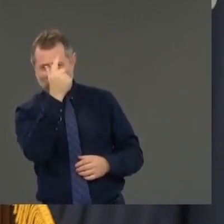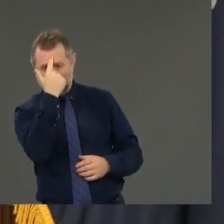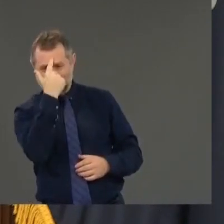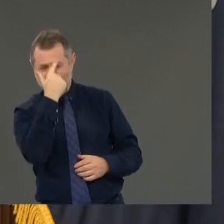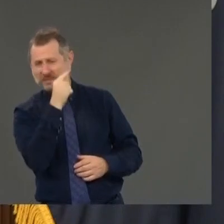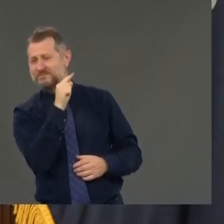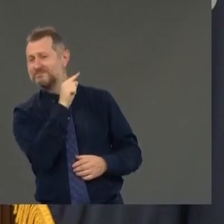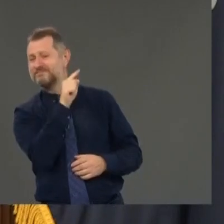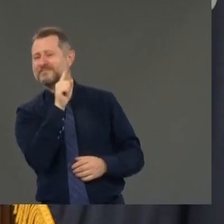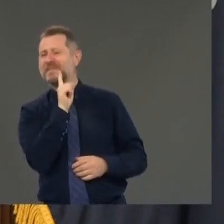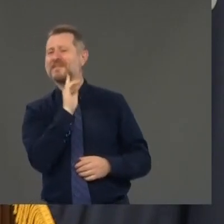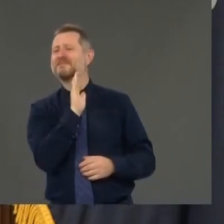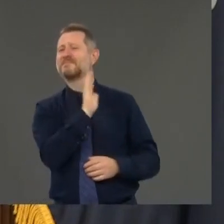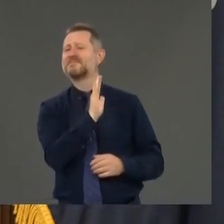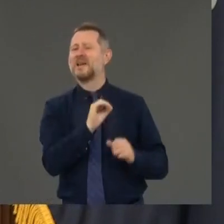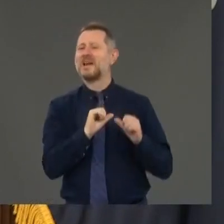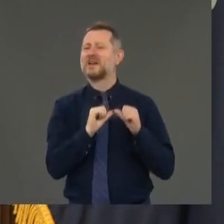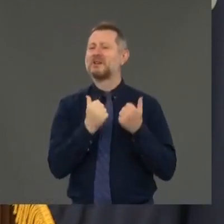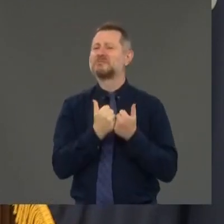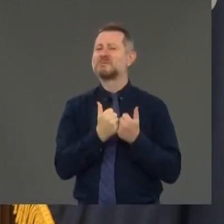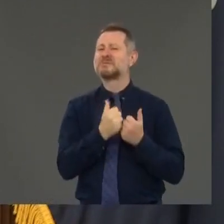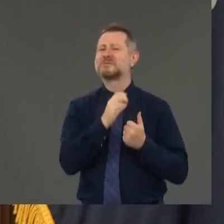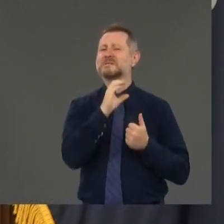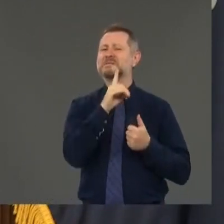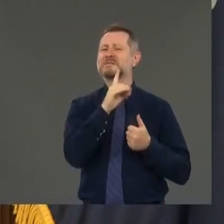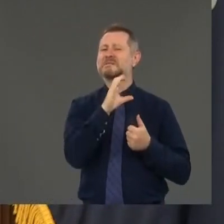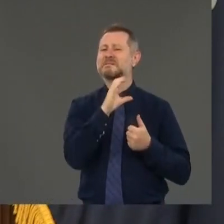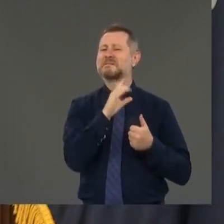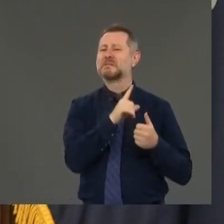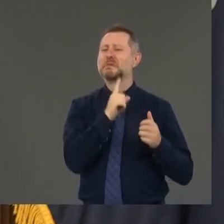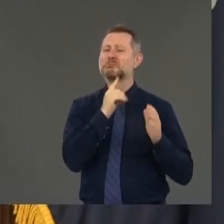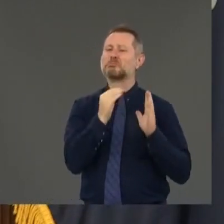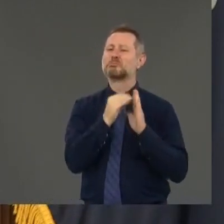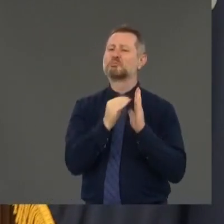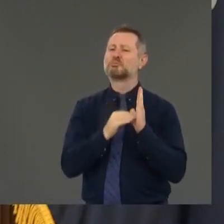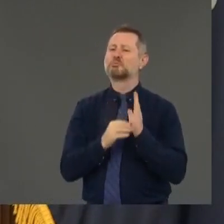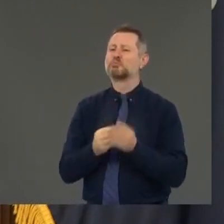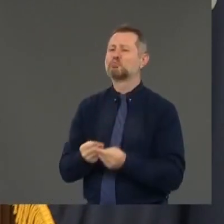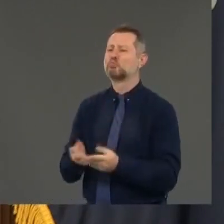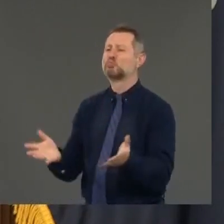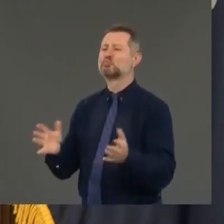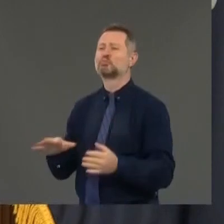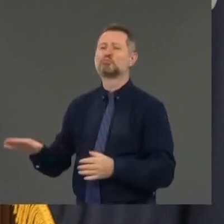WITH THE FIRST FACT.